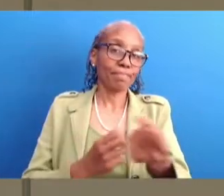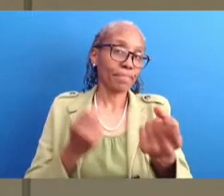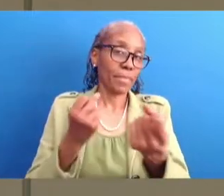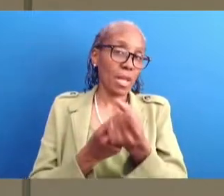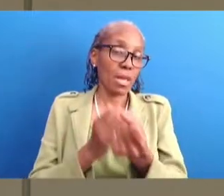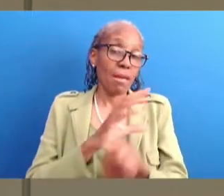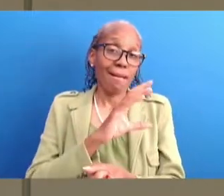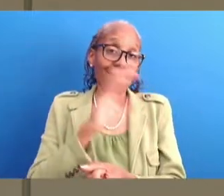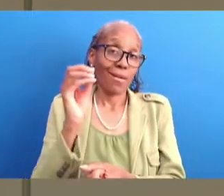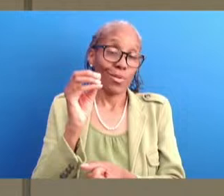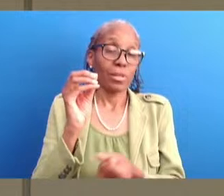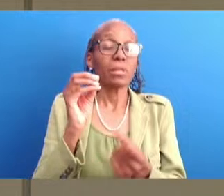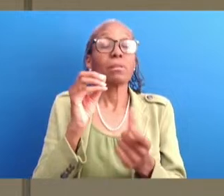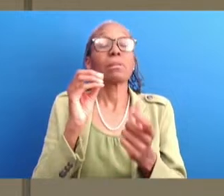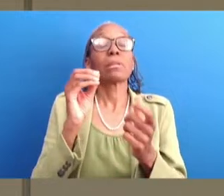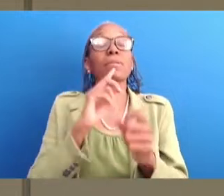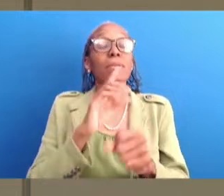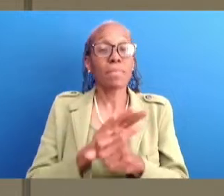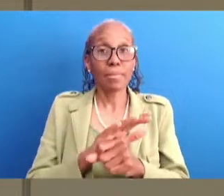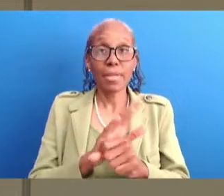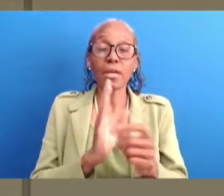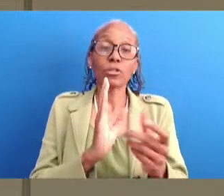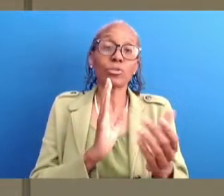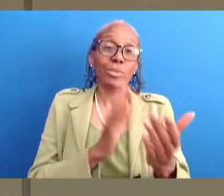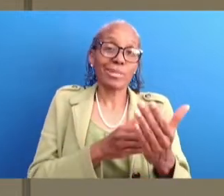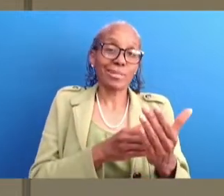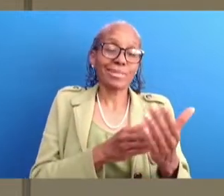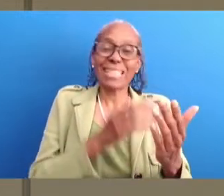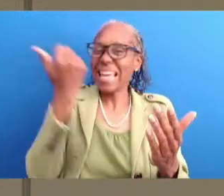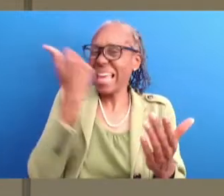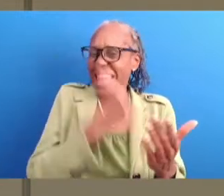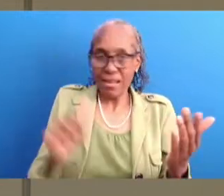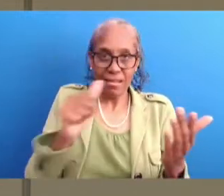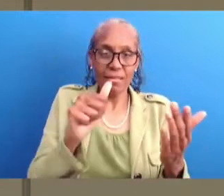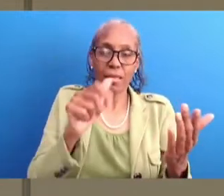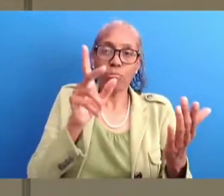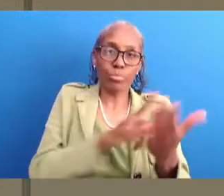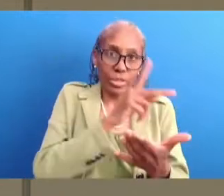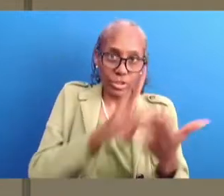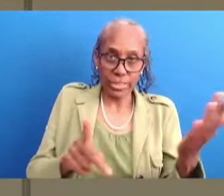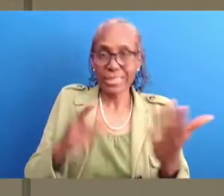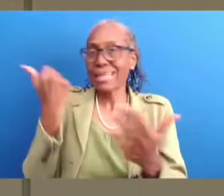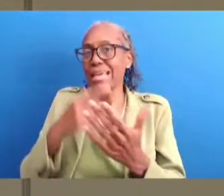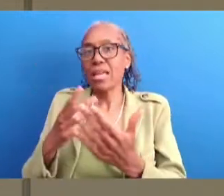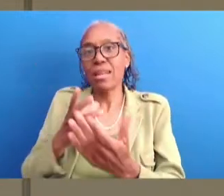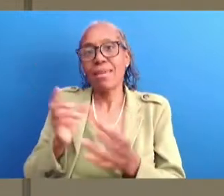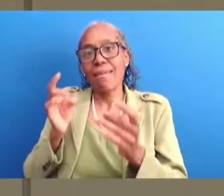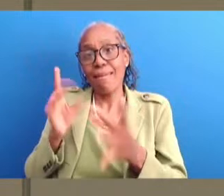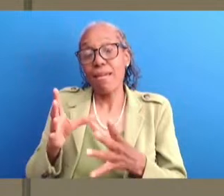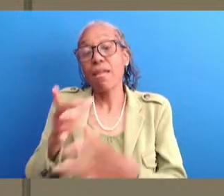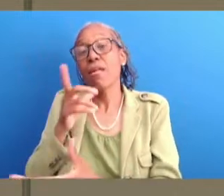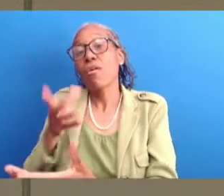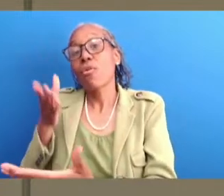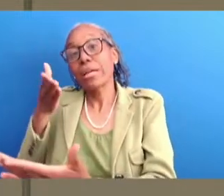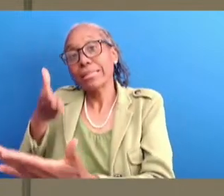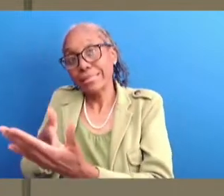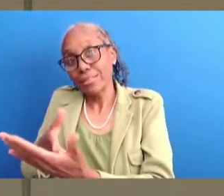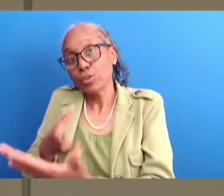HERITAGE MONTH REAFFIRMS OUR COUNTY'S COMMITMENT TO